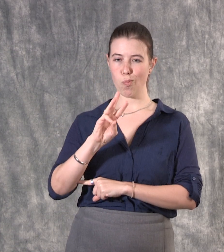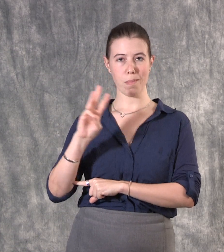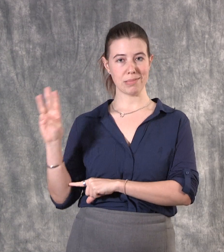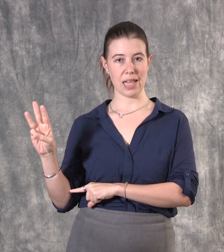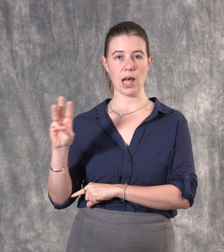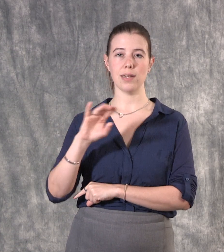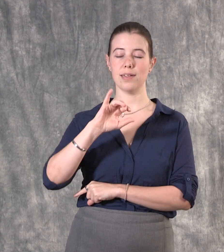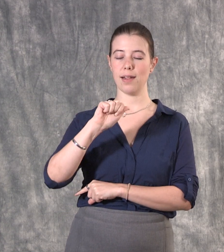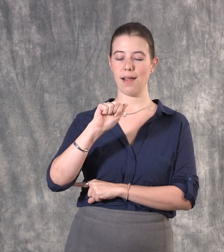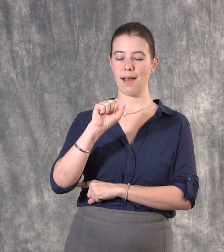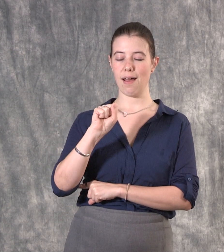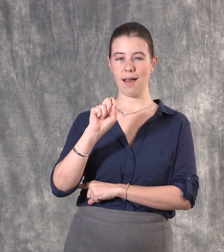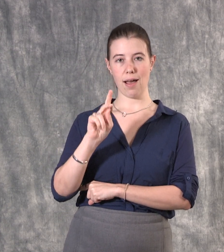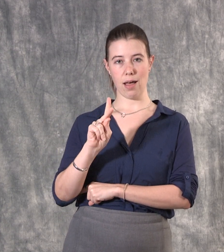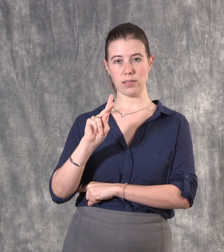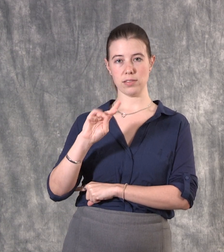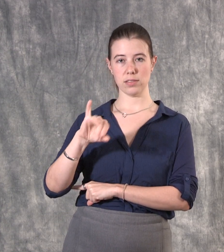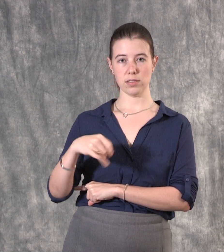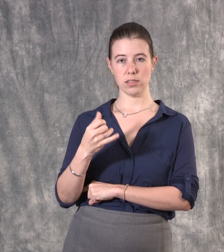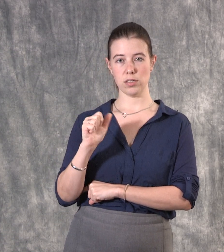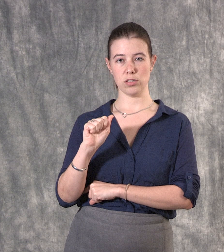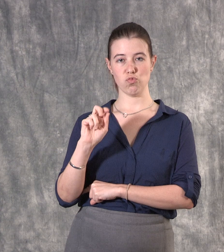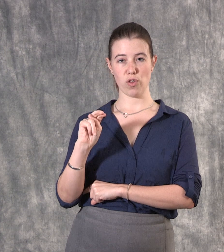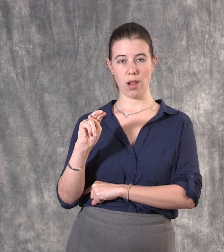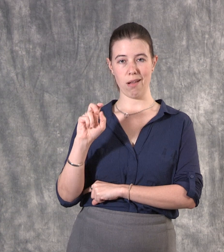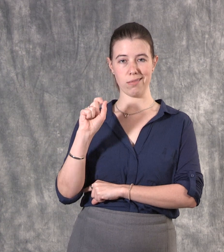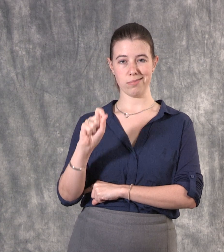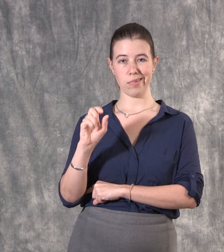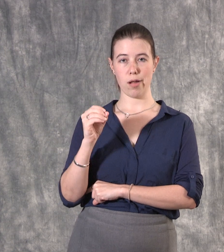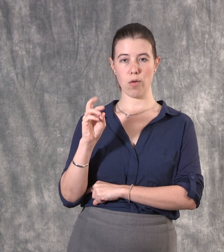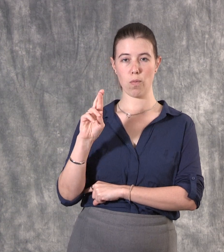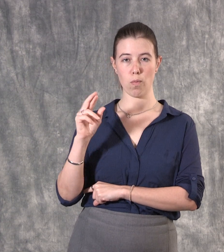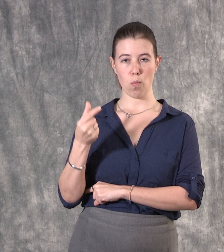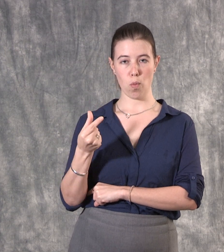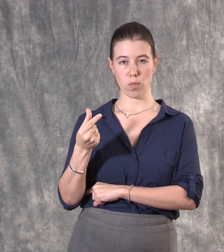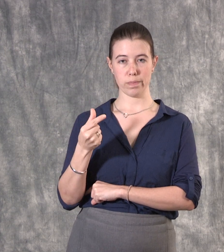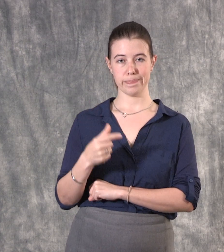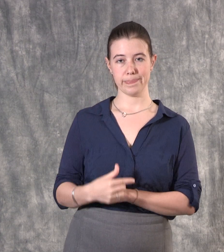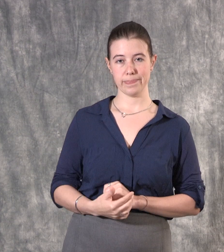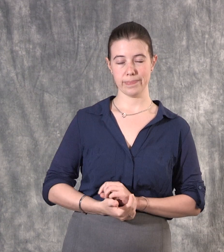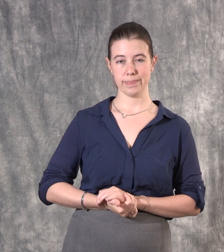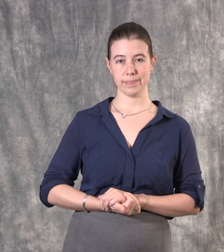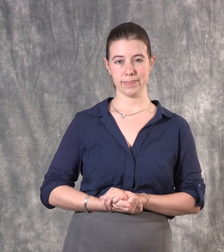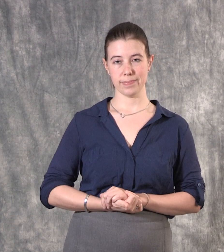find their website at askjan.org